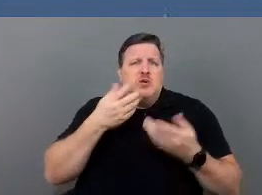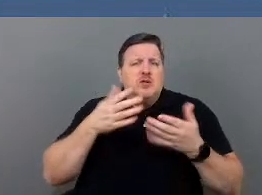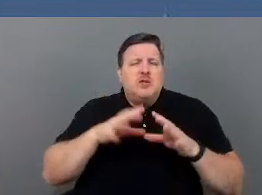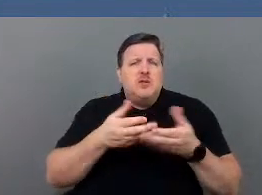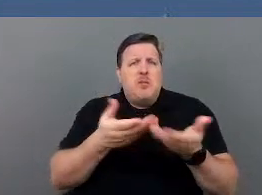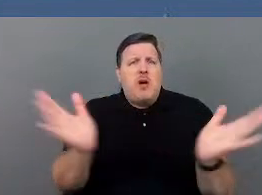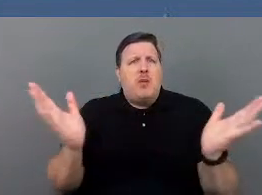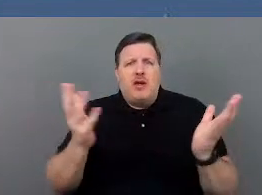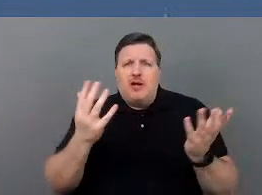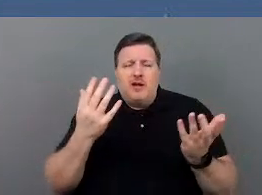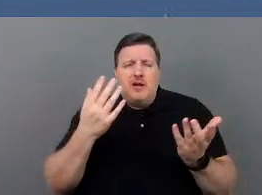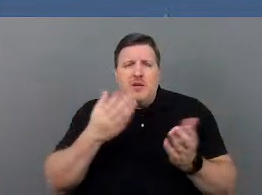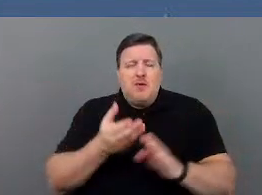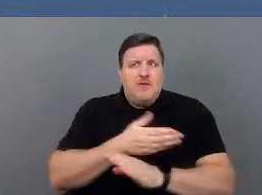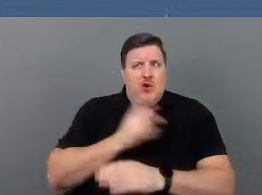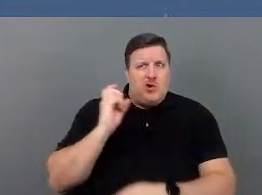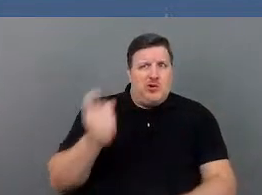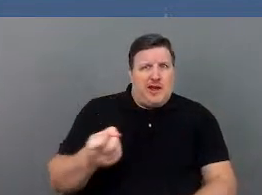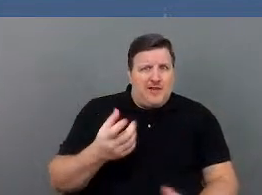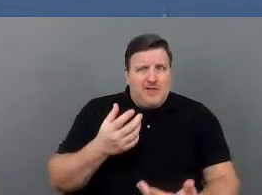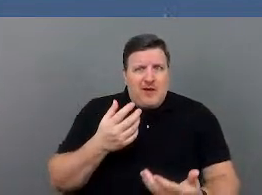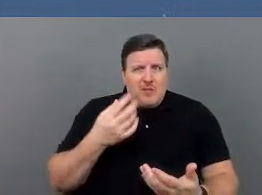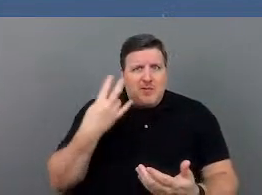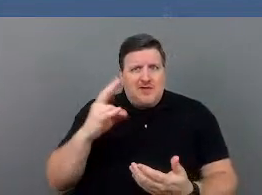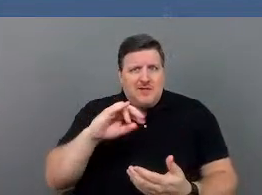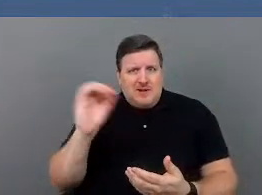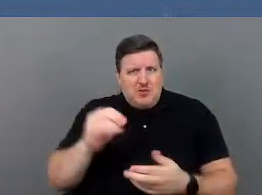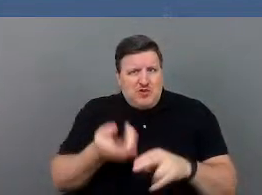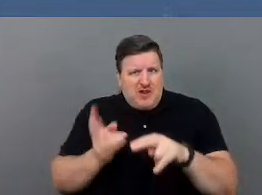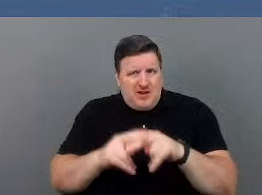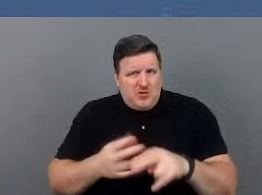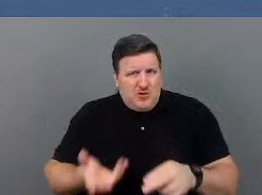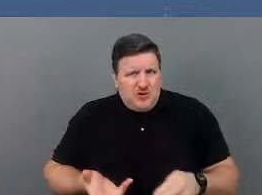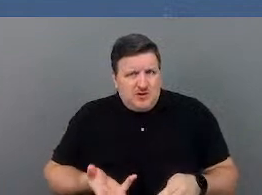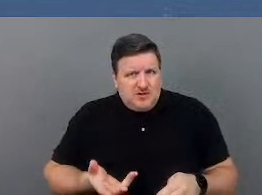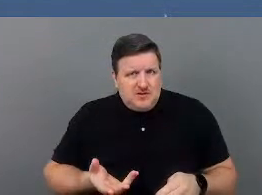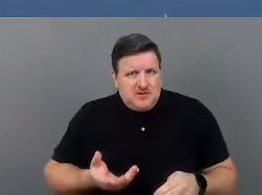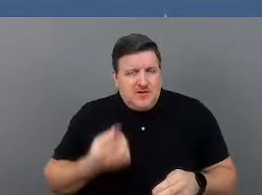IS THERE EVEN ANY WAY WE WILL BE CONSIDERING INCREASING THEIR BUDGET UNDER THOSE CIRCUMSTANCES? OF COURSE WE WOULDN'T.